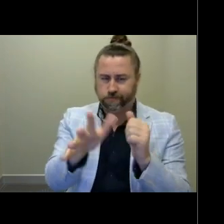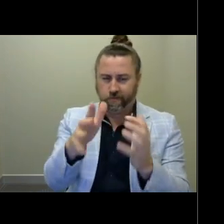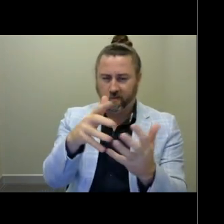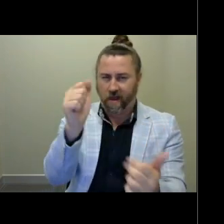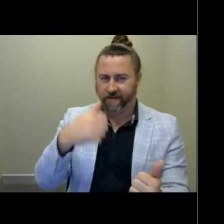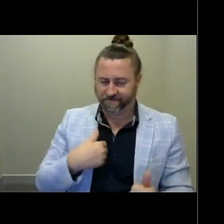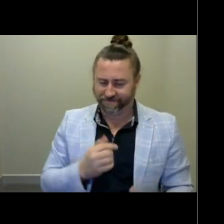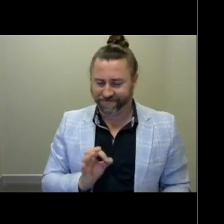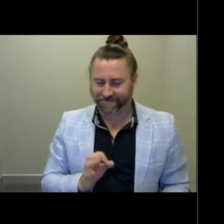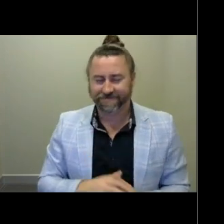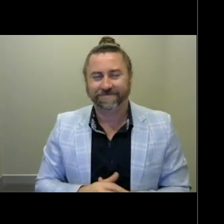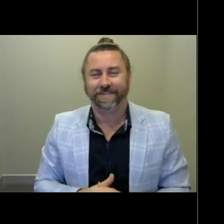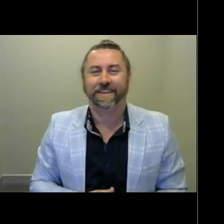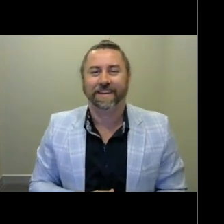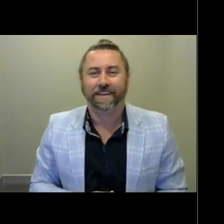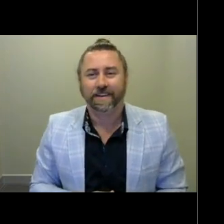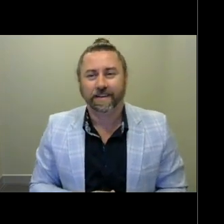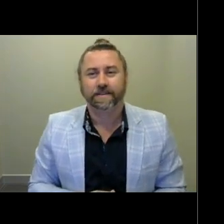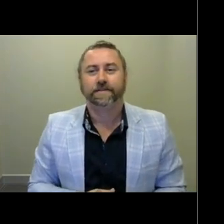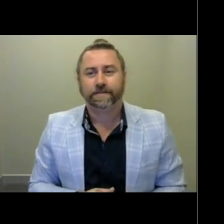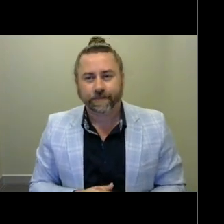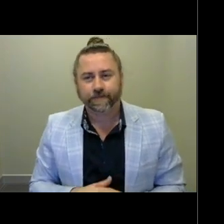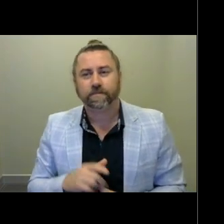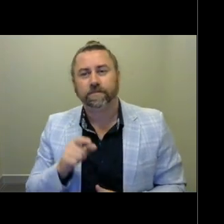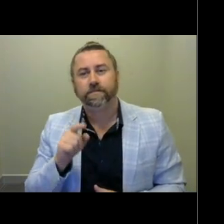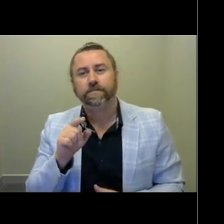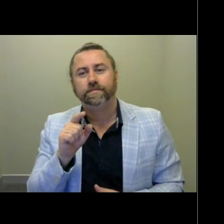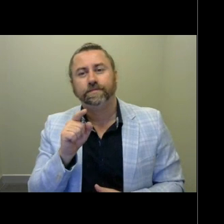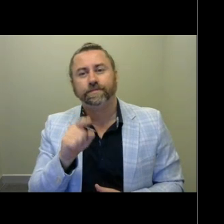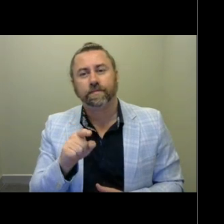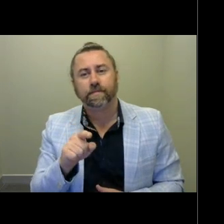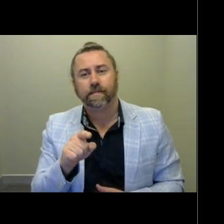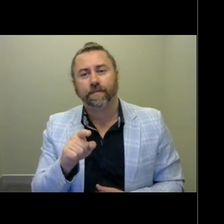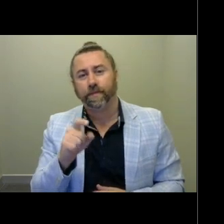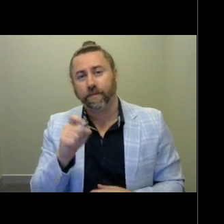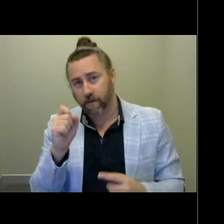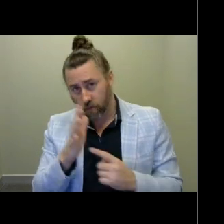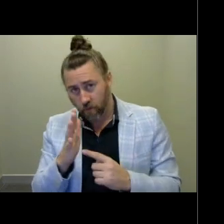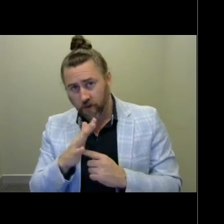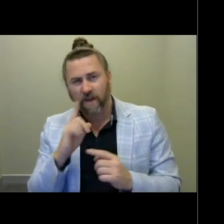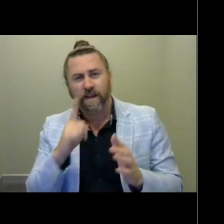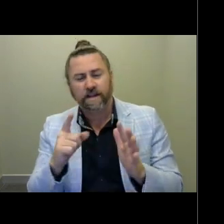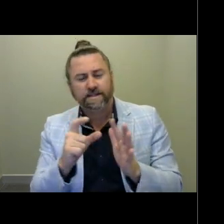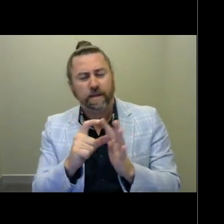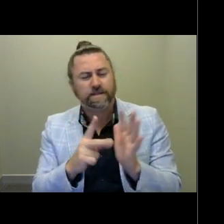But the thing of the matter is a domestic violence order is a civil order.